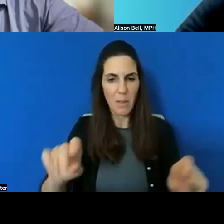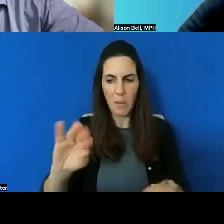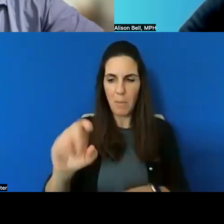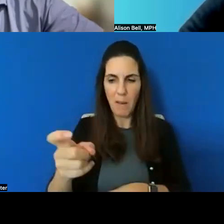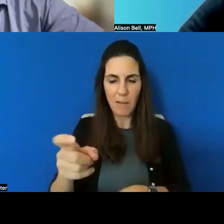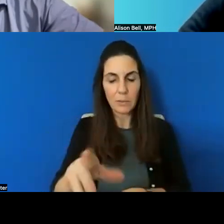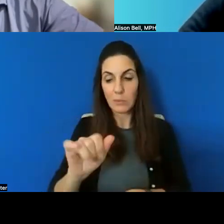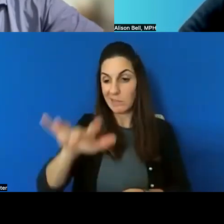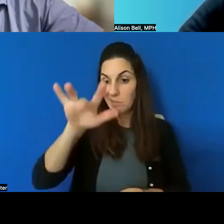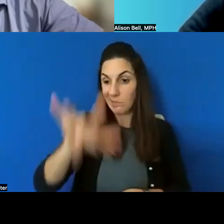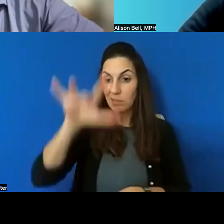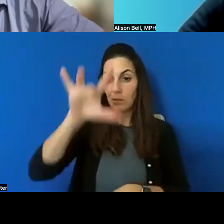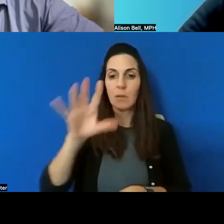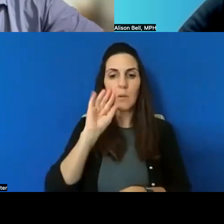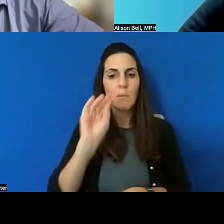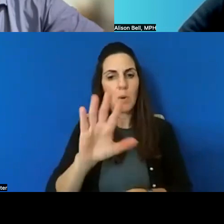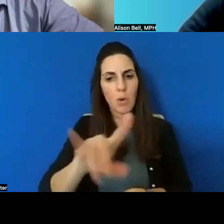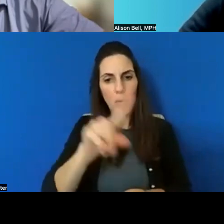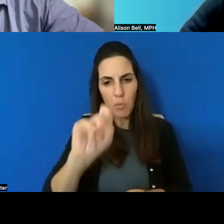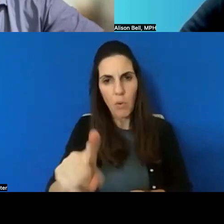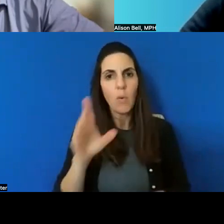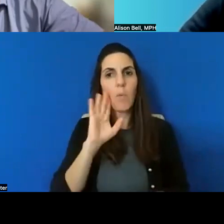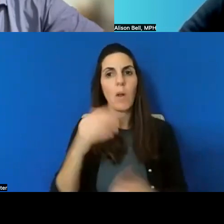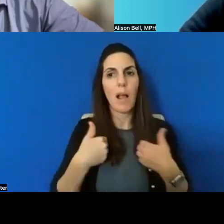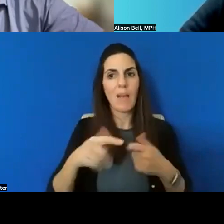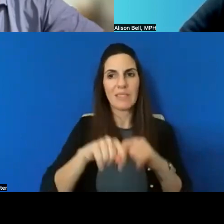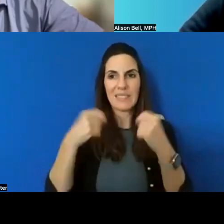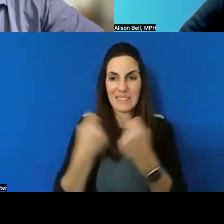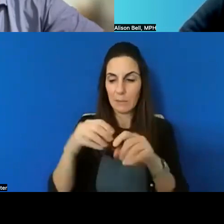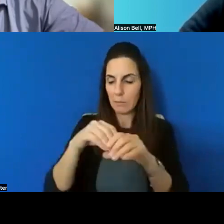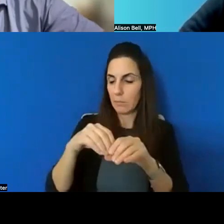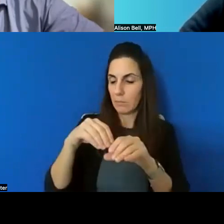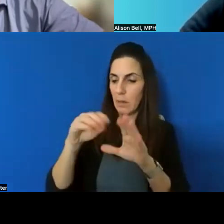ahead and enter your question and we'll have a team in the background answer those as well and